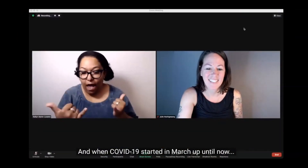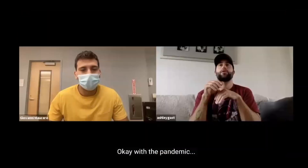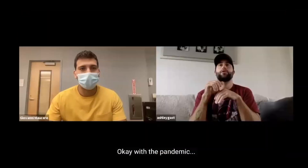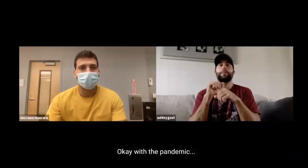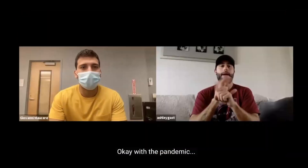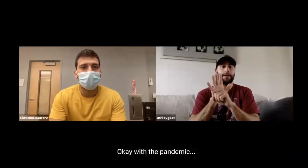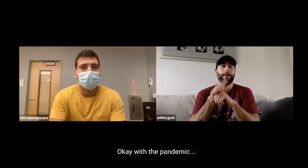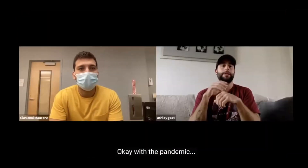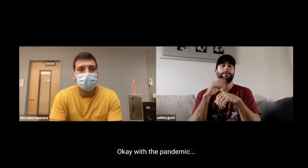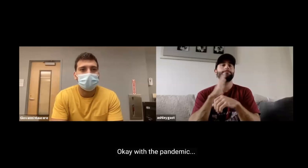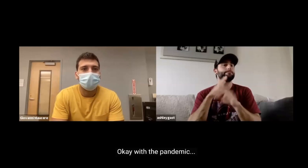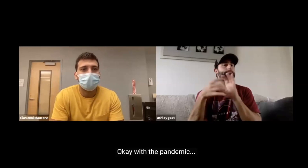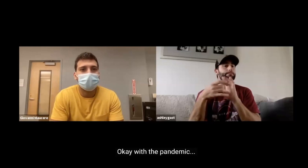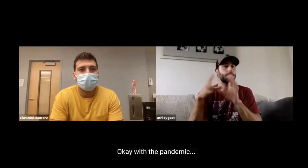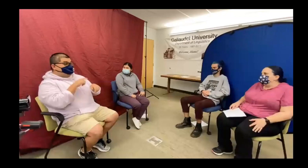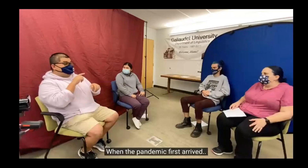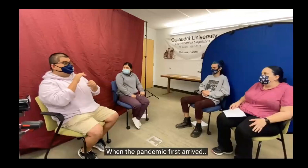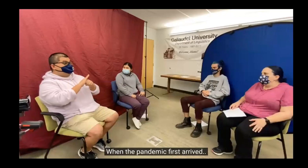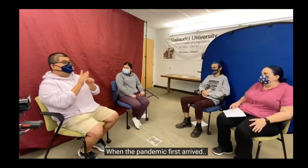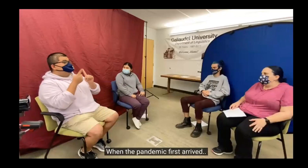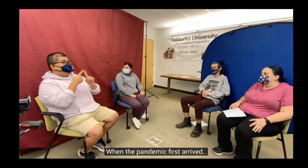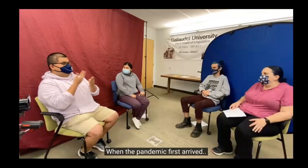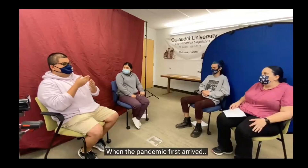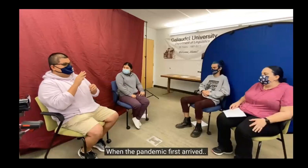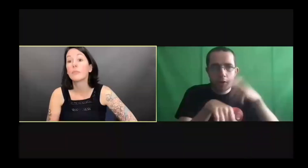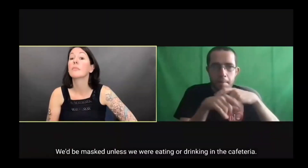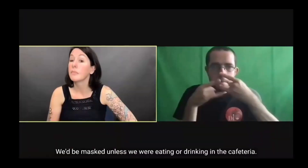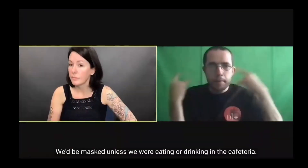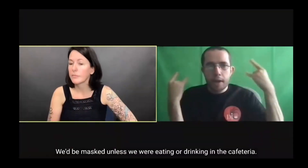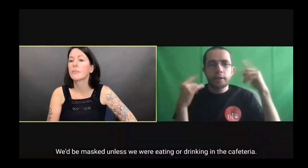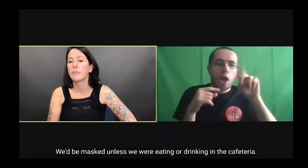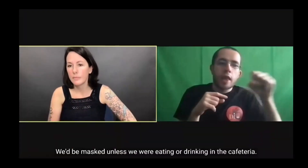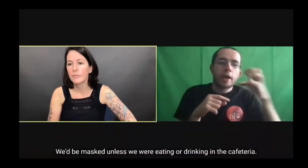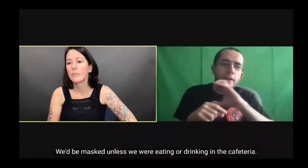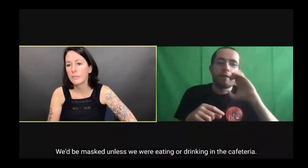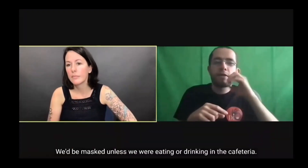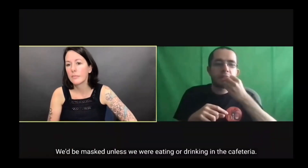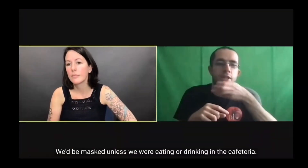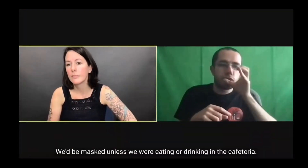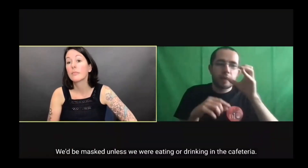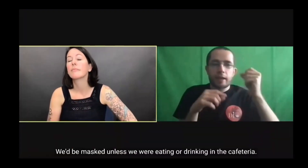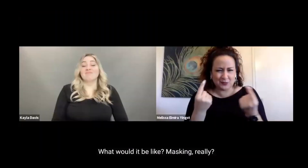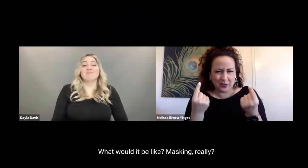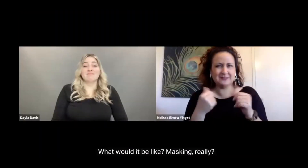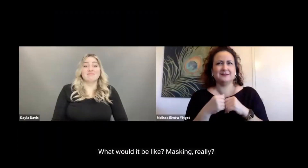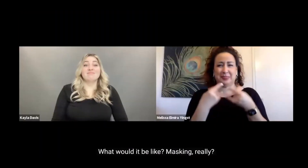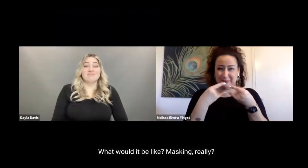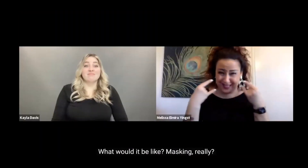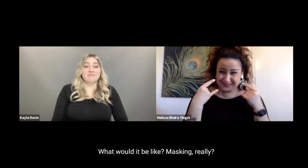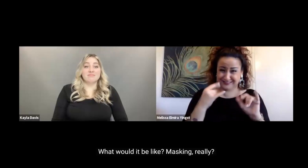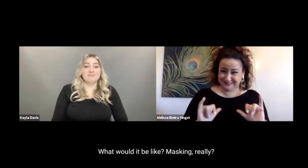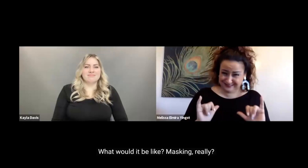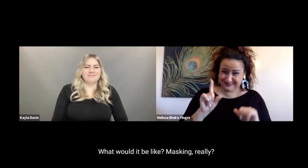Okay with the pandemic... When the pandemic first arrived.. We'd be masked unless we were eating or drinking in the cafeteria. What would it be like? Masking, really?